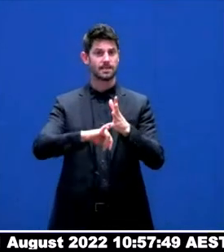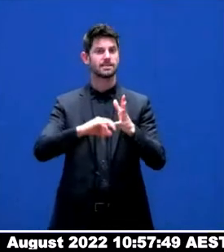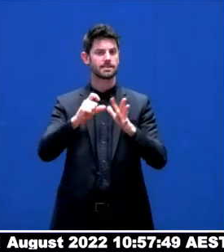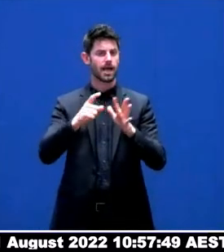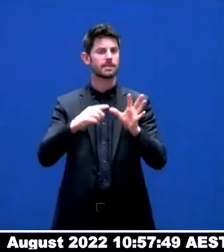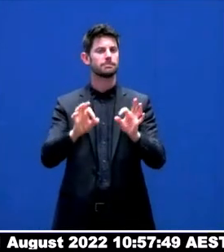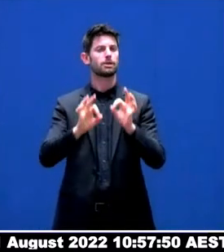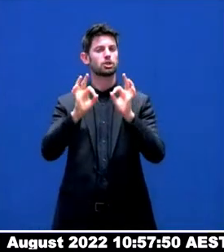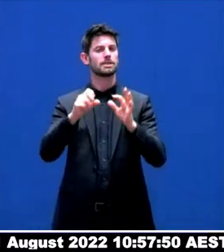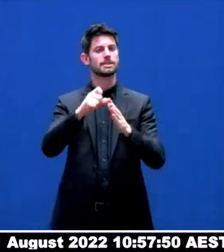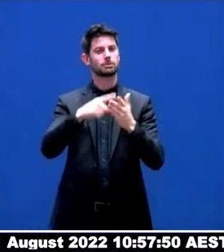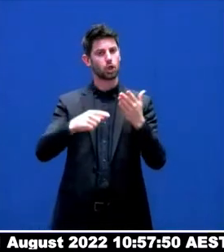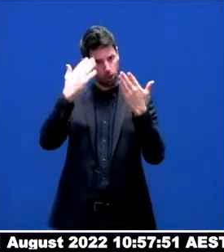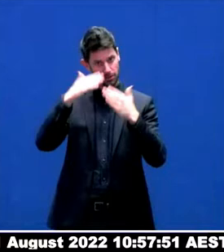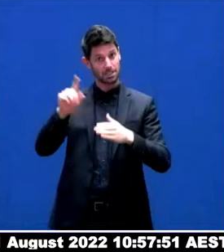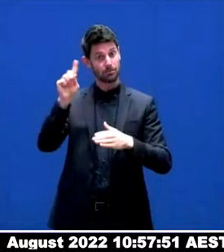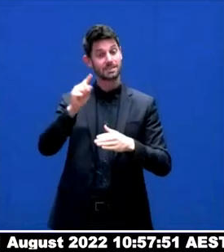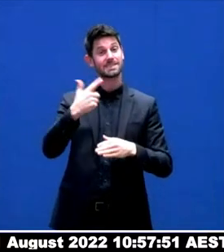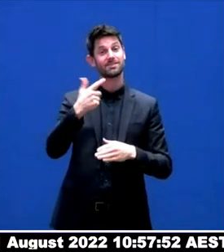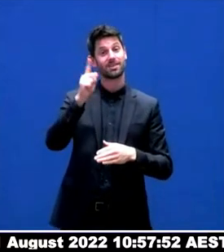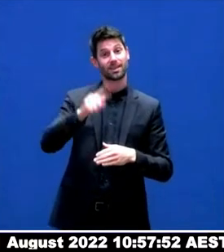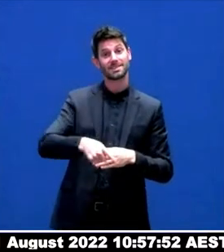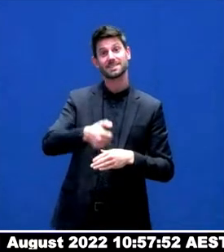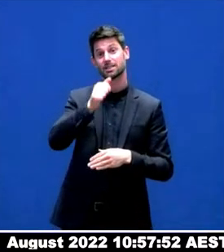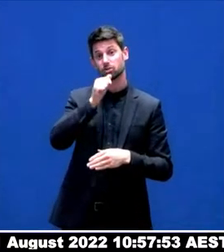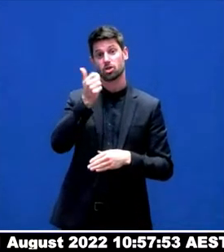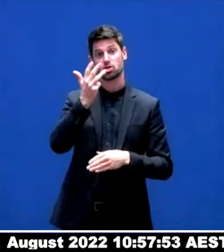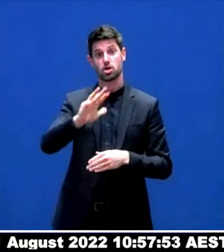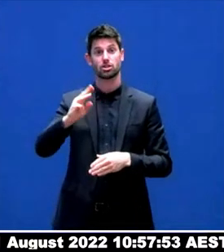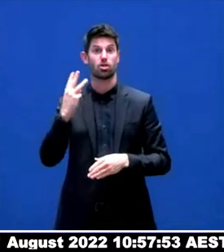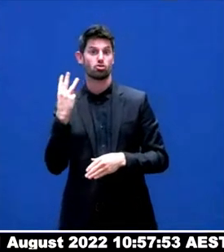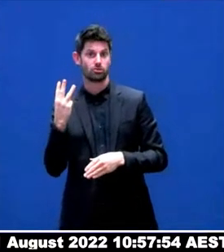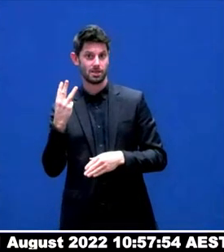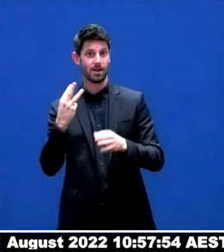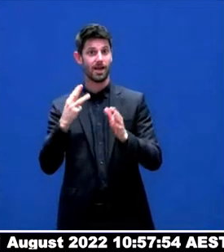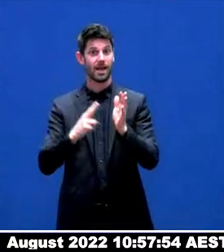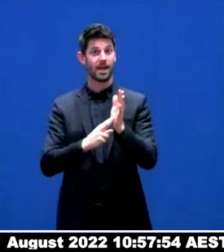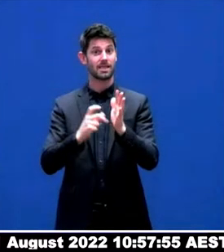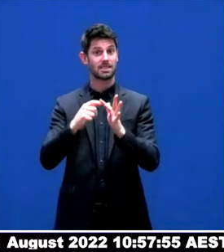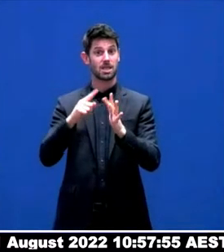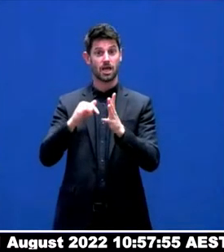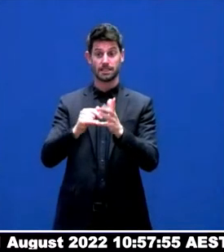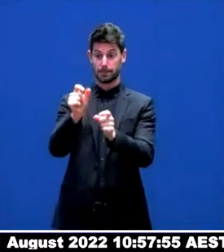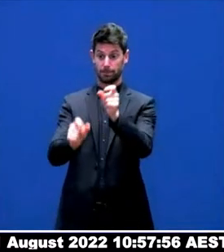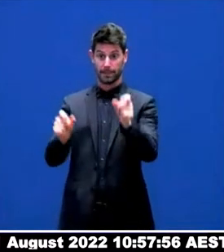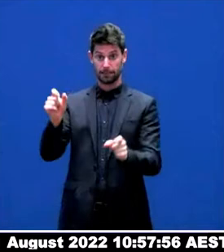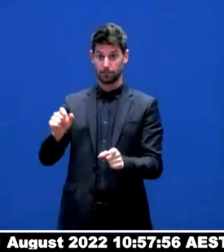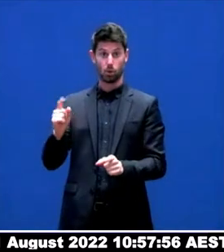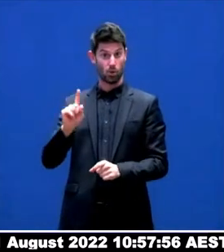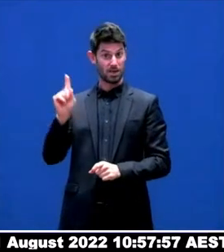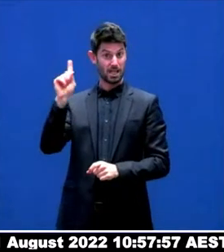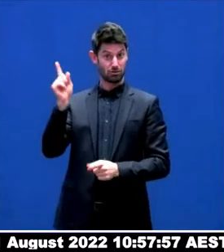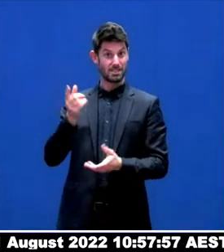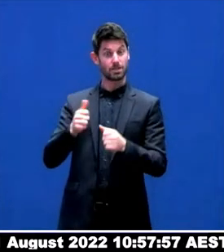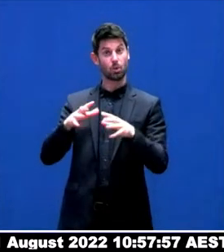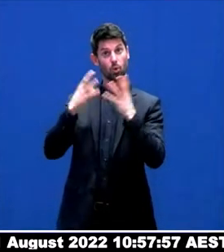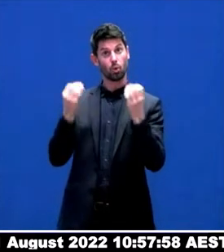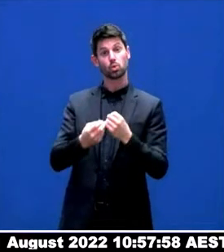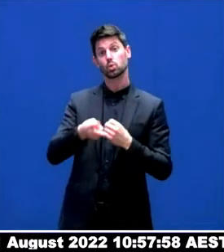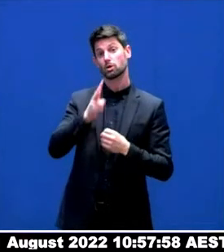"There's currently 17,693 active NDIS participants receiving around $248 million in